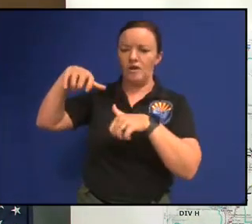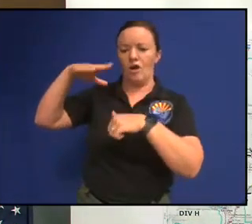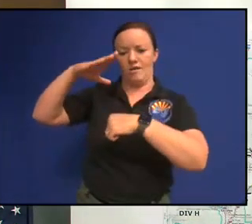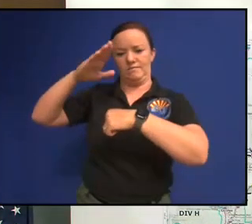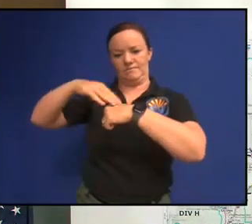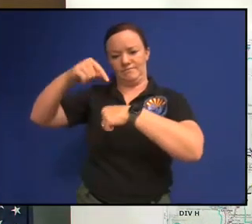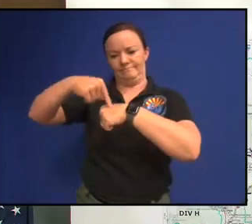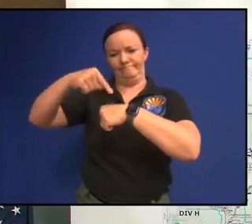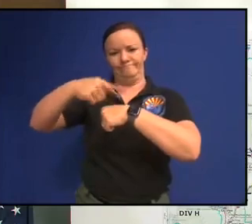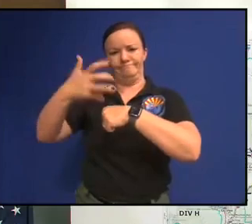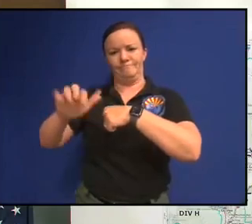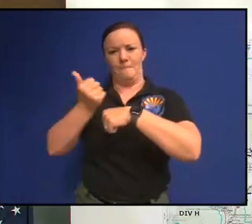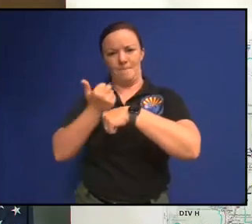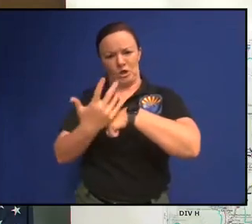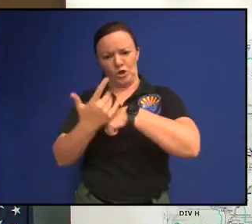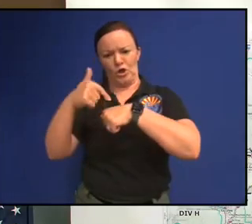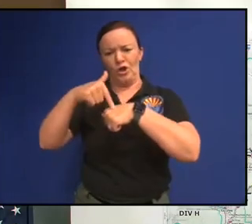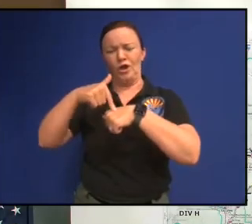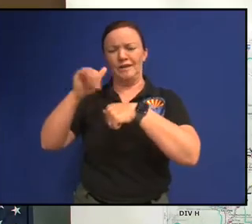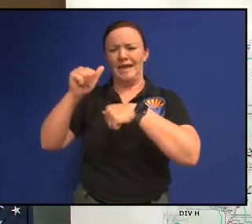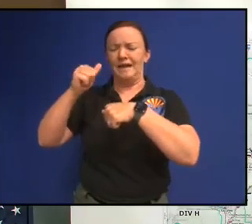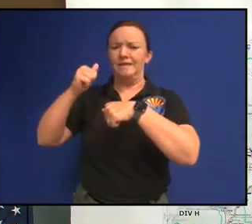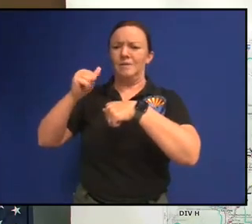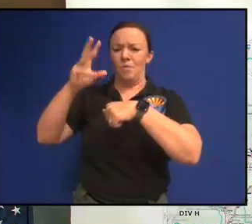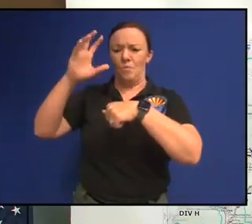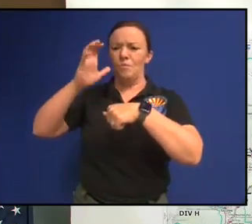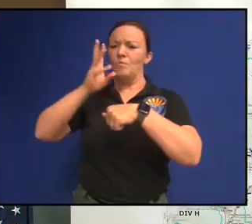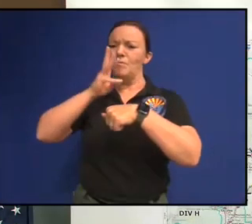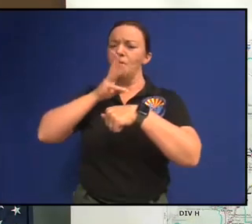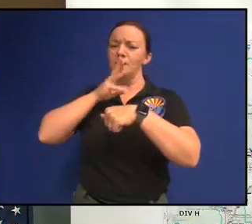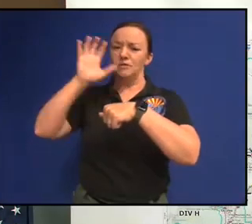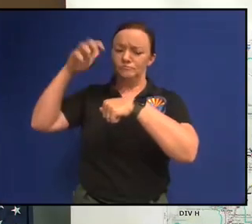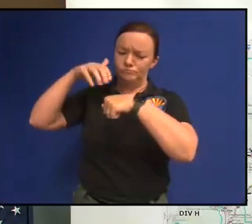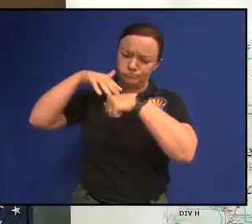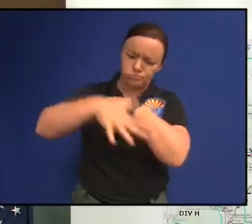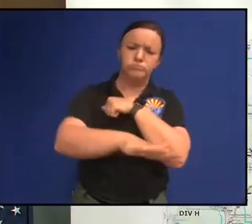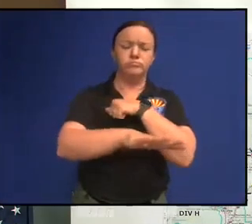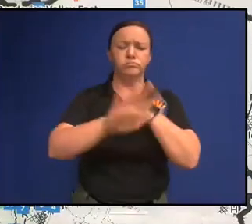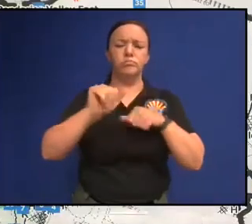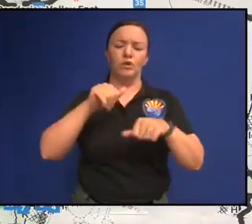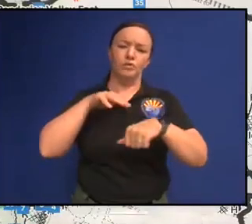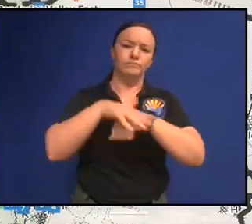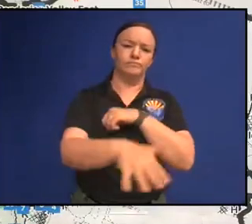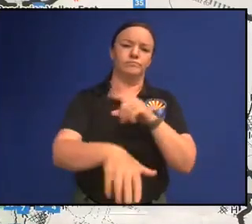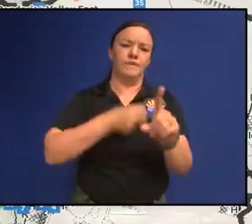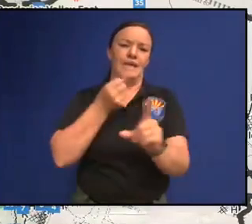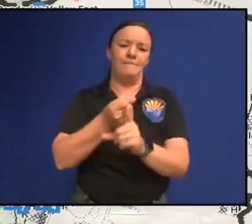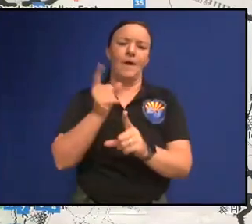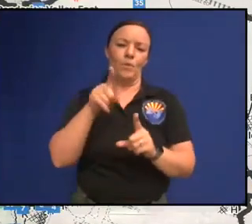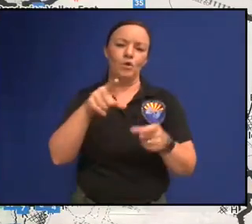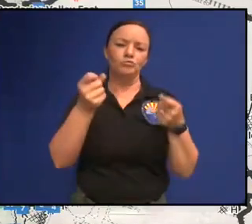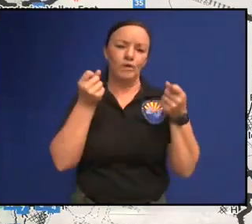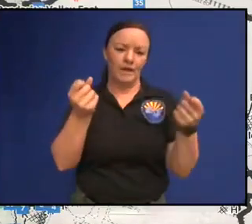AS WE GET THESE WEATHER SYSTEMS THAT COME IN FOR THE NEXT UNKNOWN PERIOD OF TIME, THE PUBLIC -- AS YOU'RE OUT THERE -- BE MINDFUL OF THAT AND WHERE YOU ARE IN